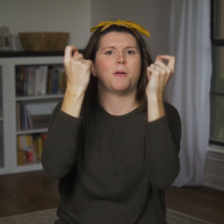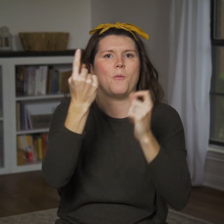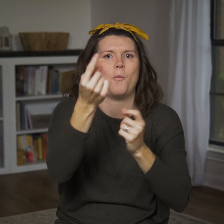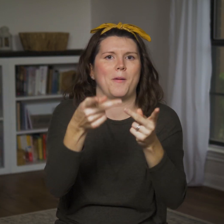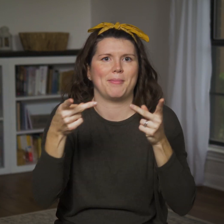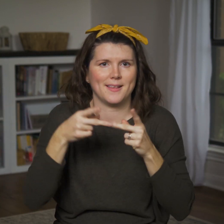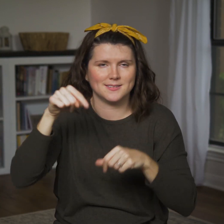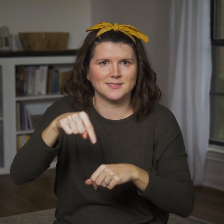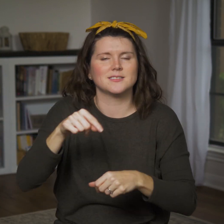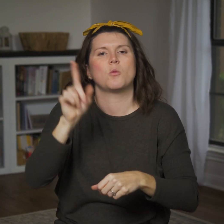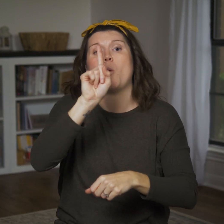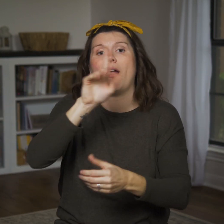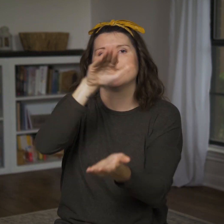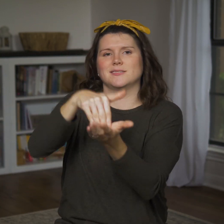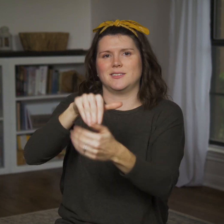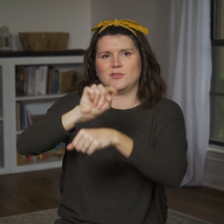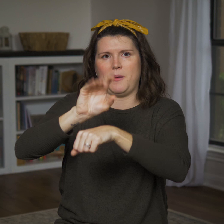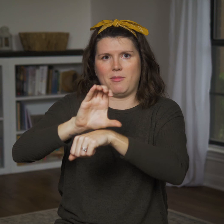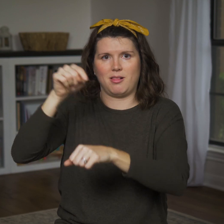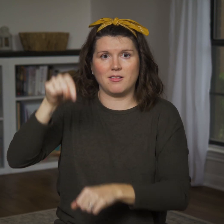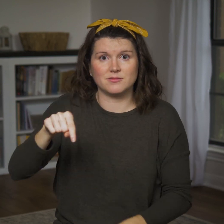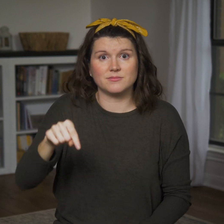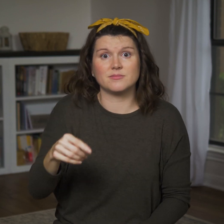to the centrally located tabernacle.